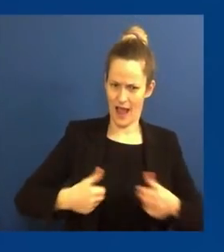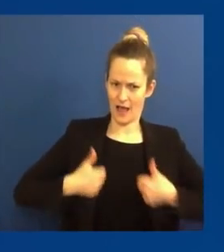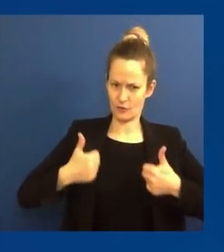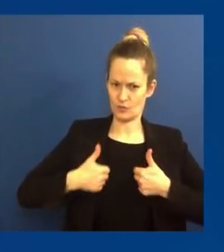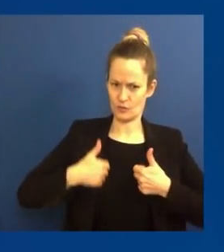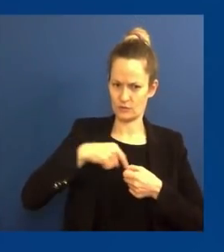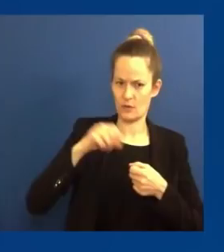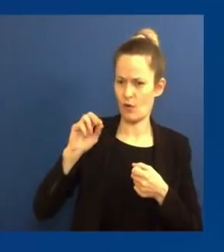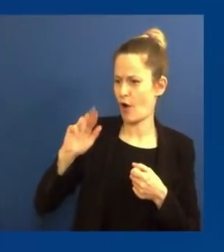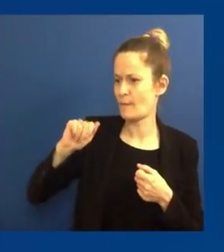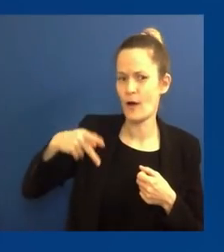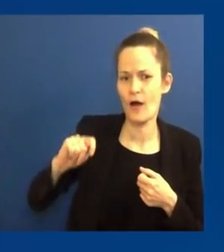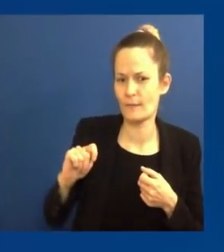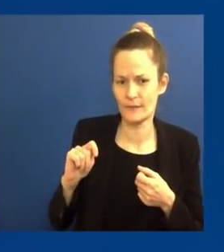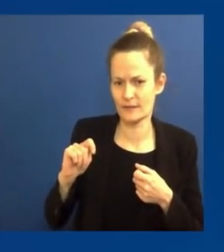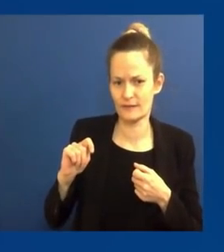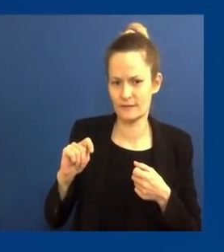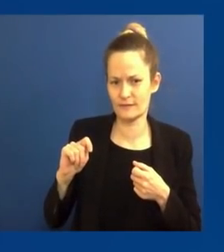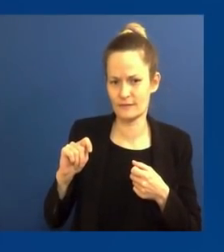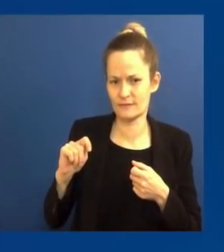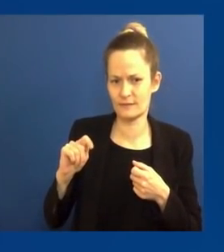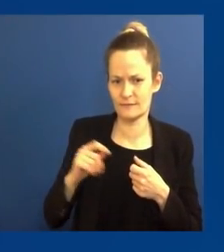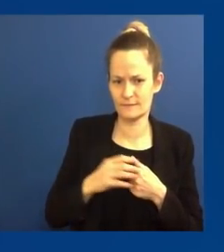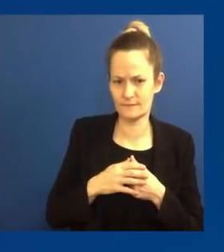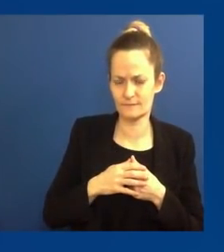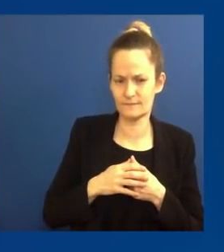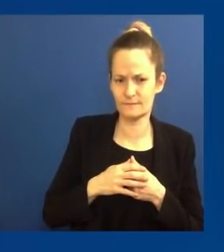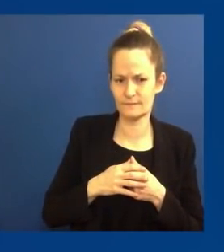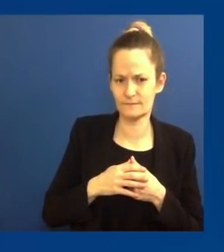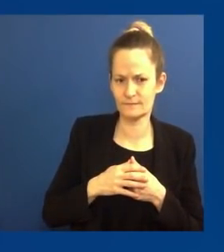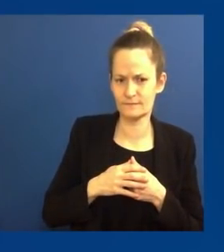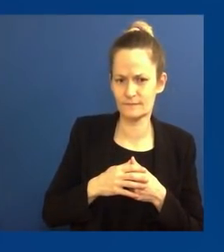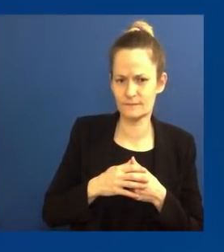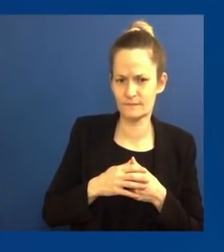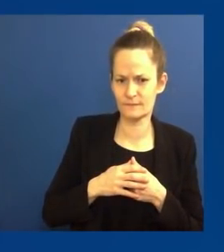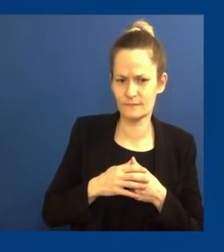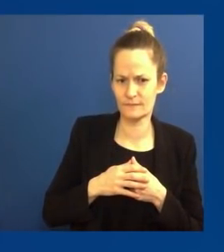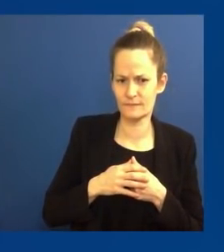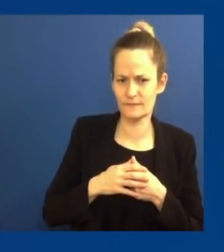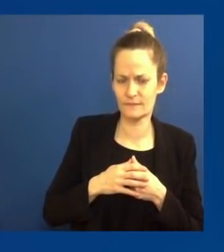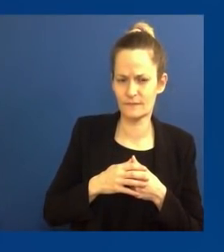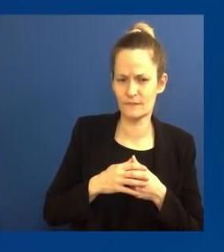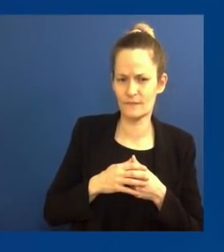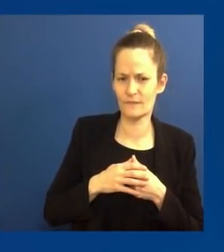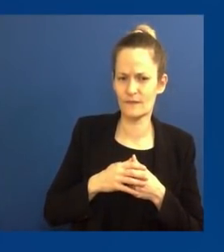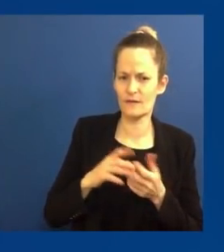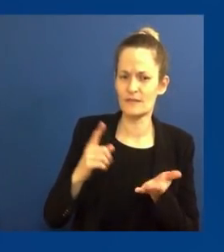where addresses that are not registered as multi-unit buildings within its database,